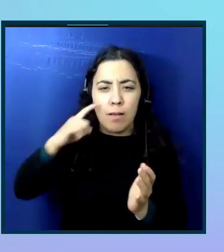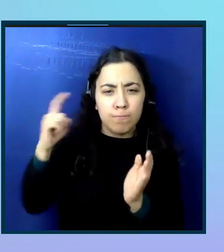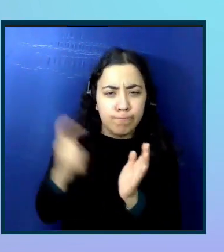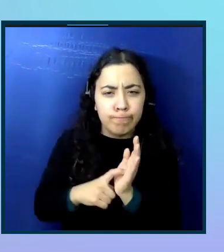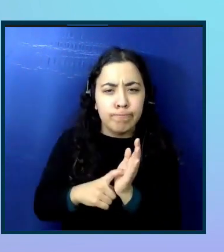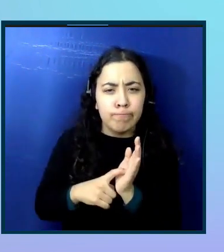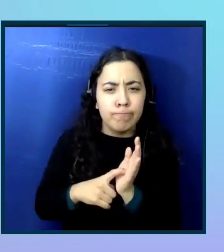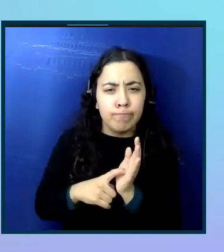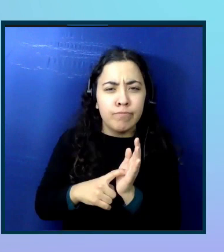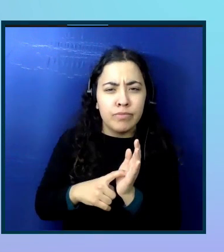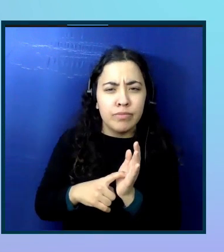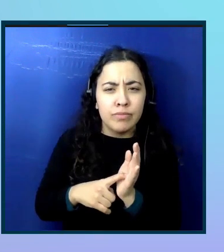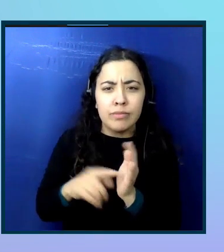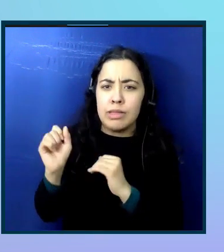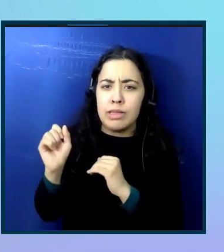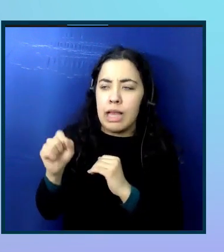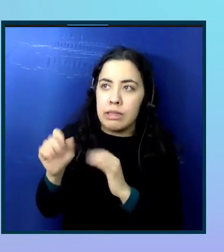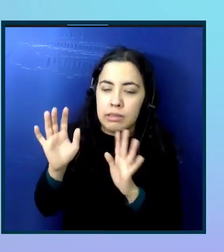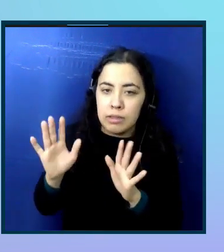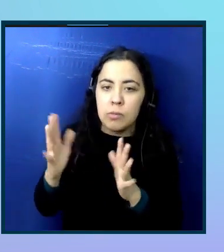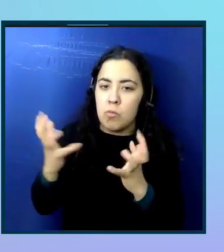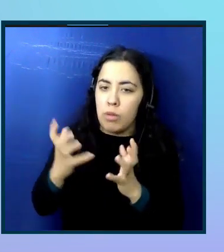yes, we want our designs to be beautiful,